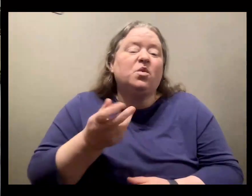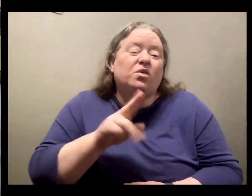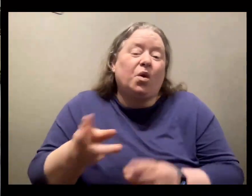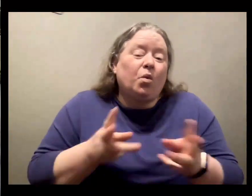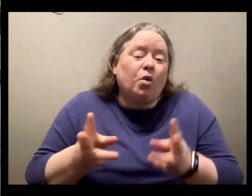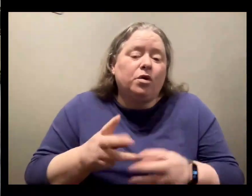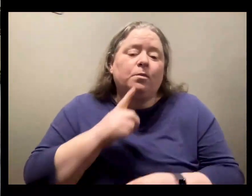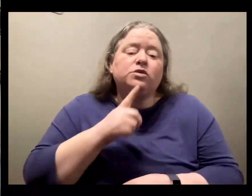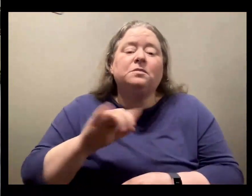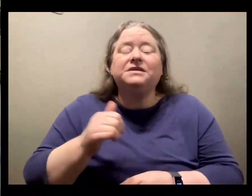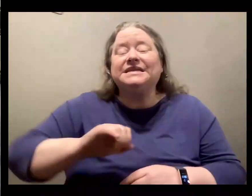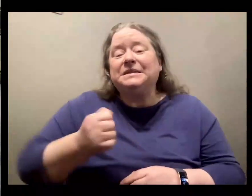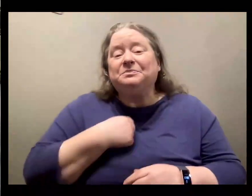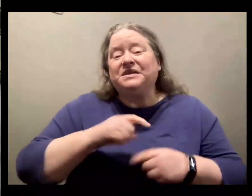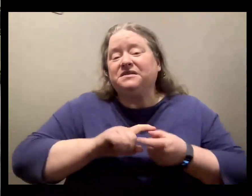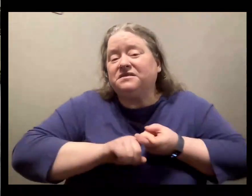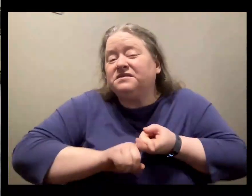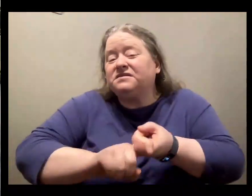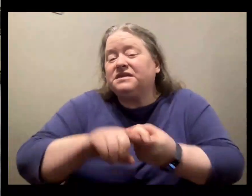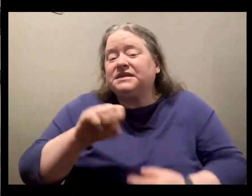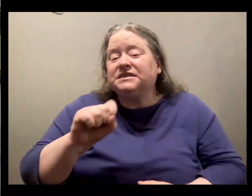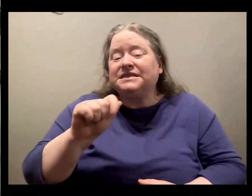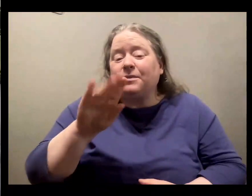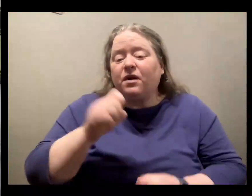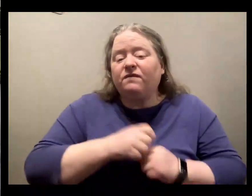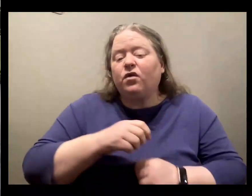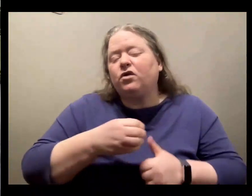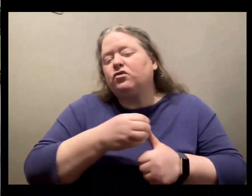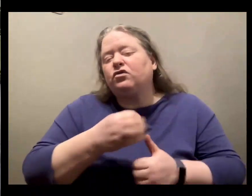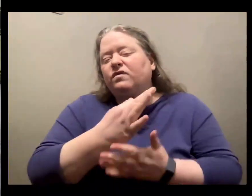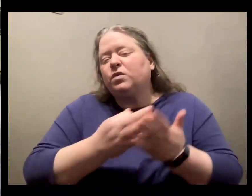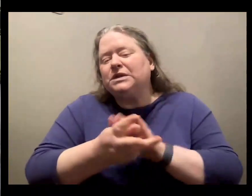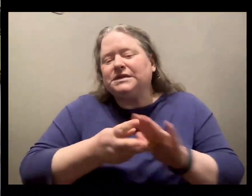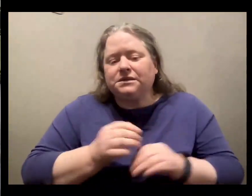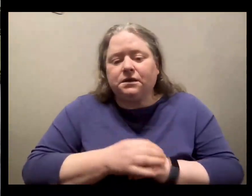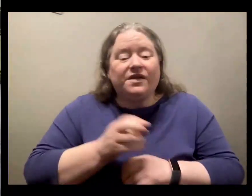It probably won't work, but it might keep me stable for another couple of weeks.